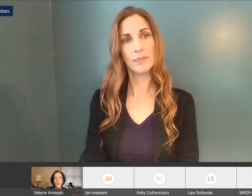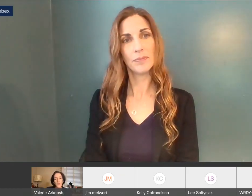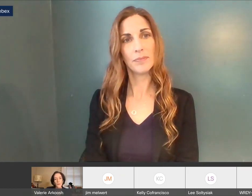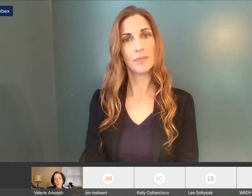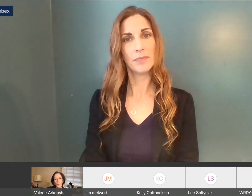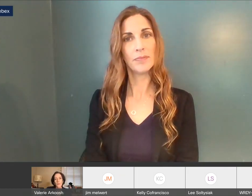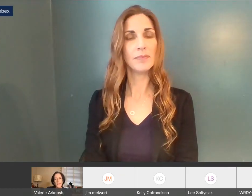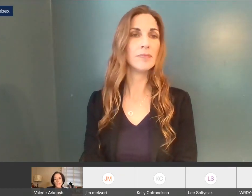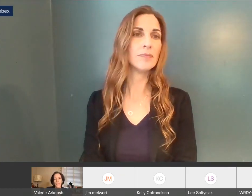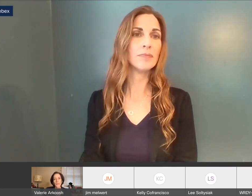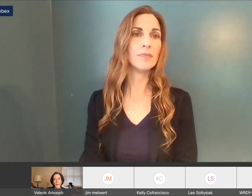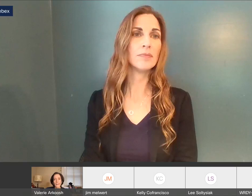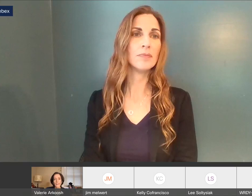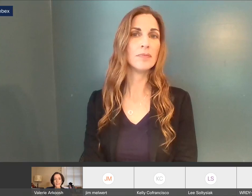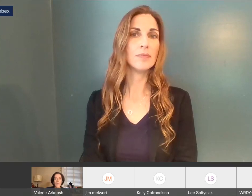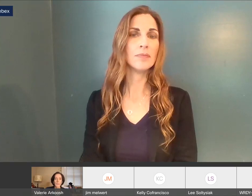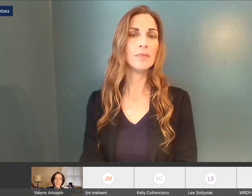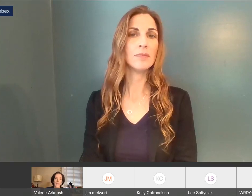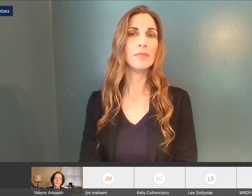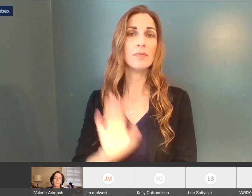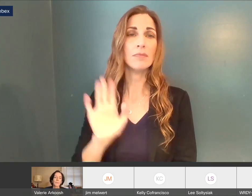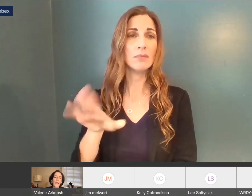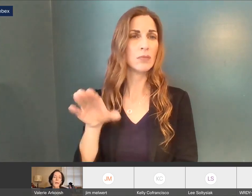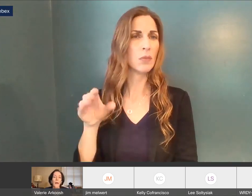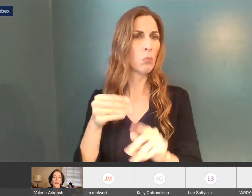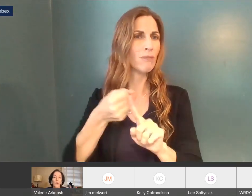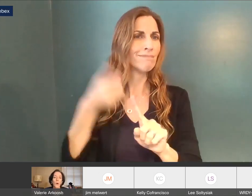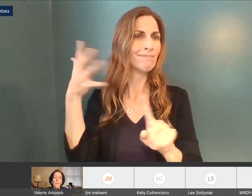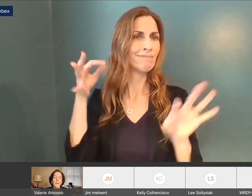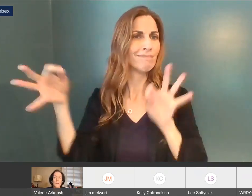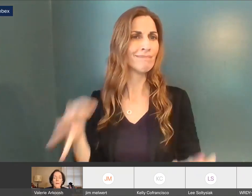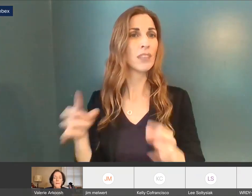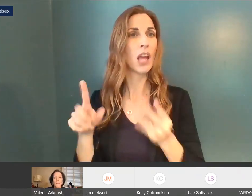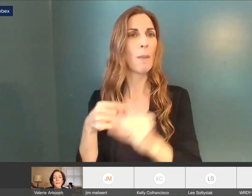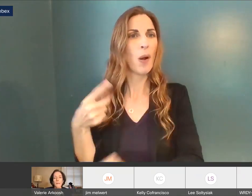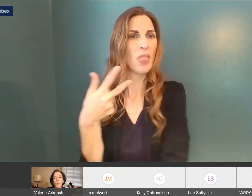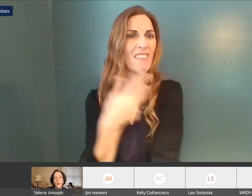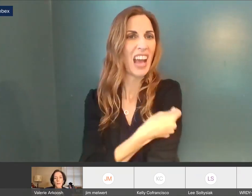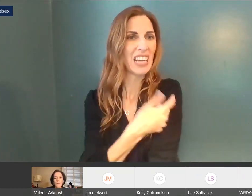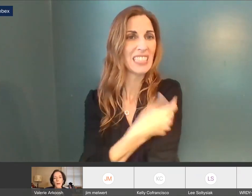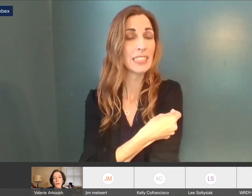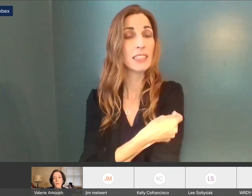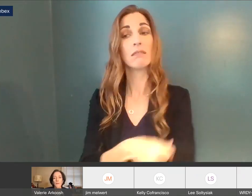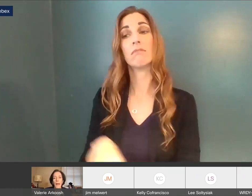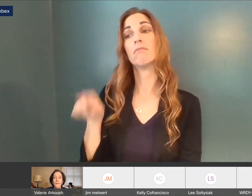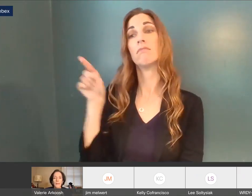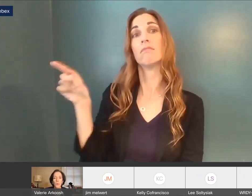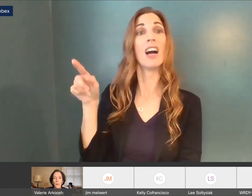So here's a more detailed vaccine update. According to the Pennsylvania Department of Health vaccine